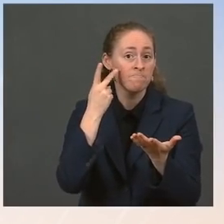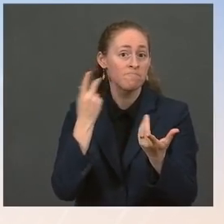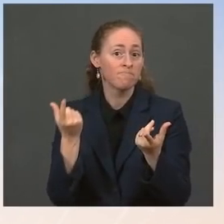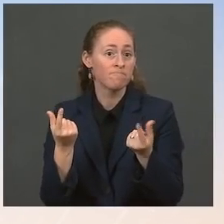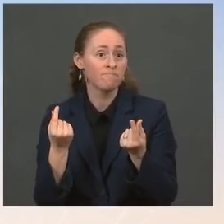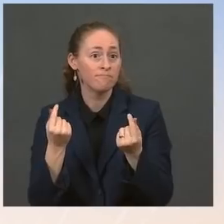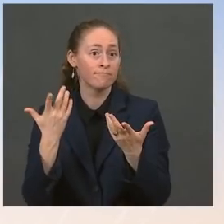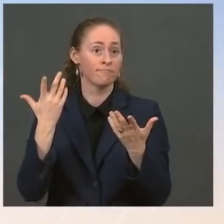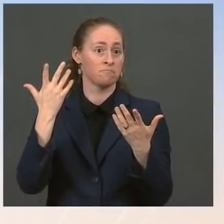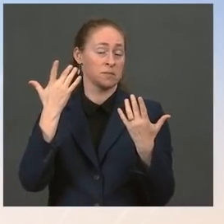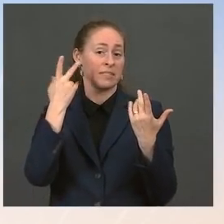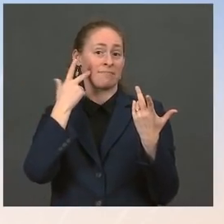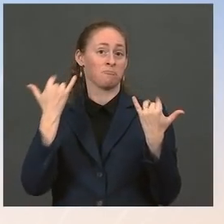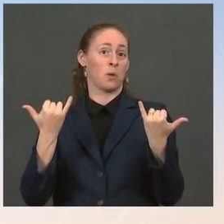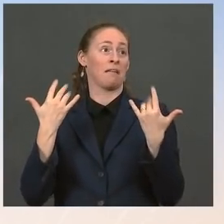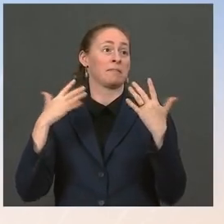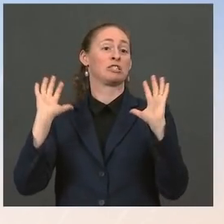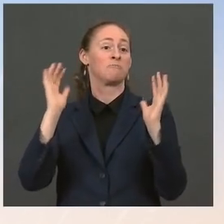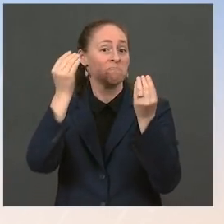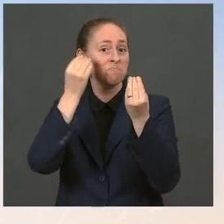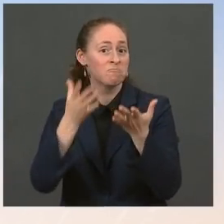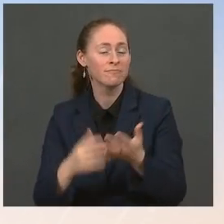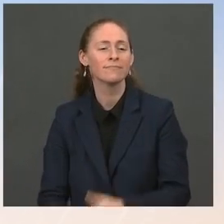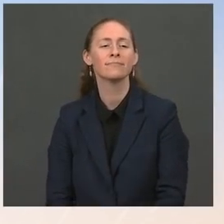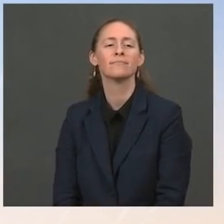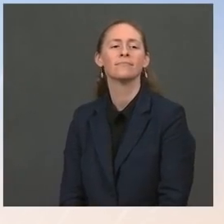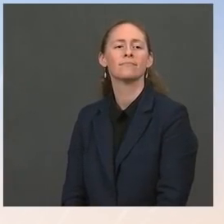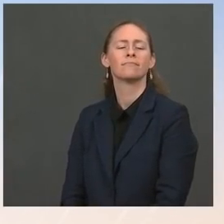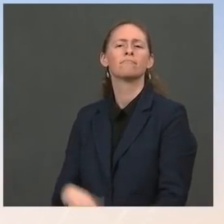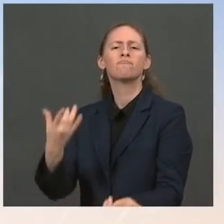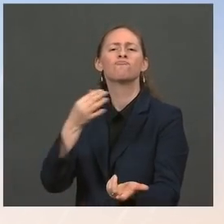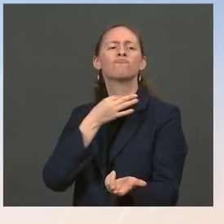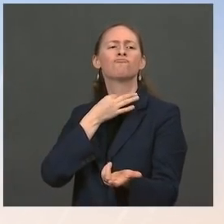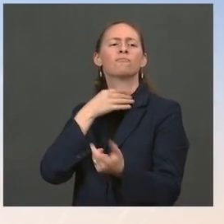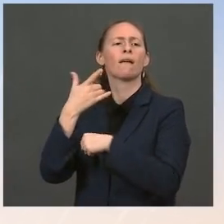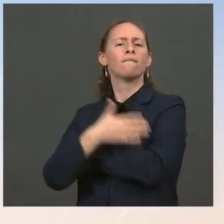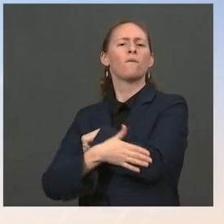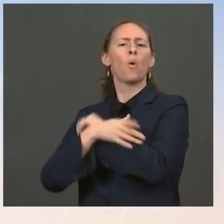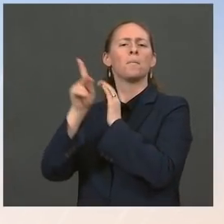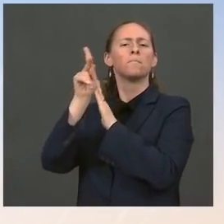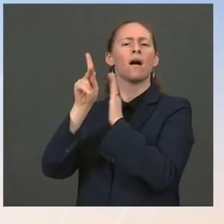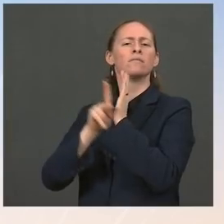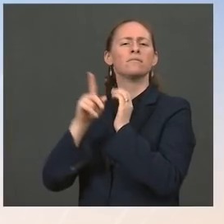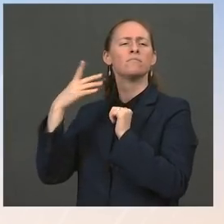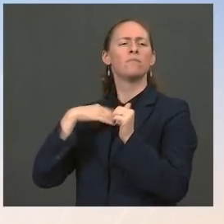The Press: And then one foreign policy question. Does the White House have a position yet on the Uyghur Forced Labor Prevention Act